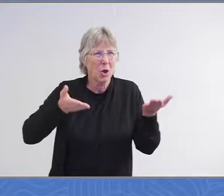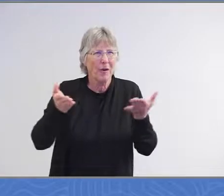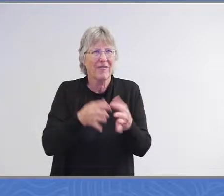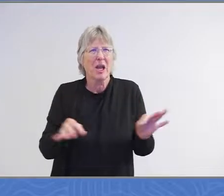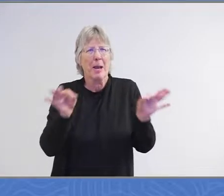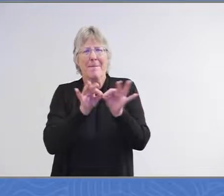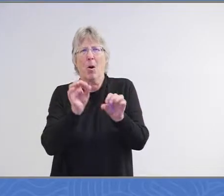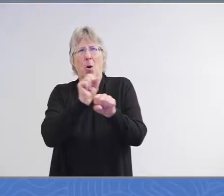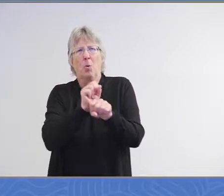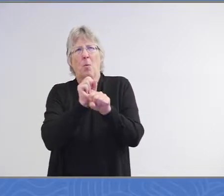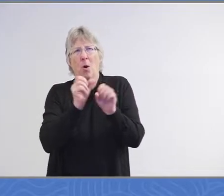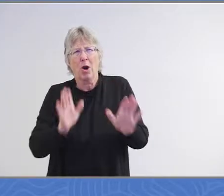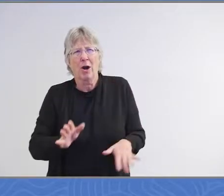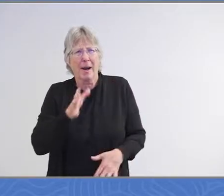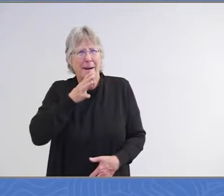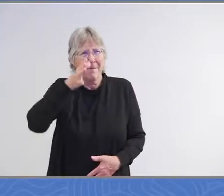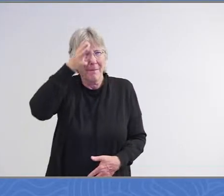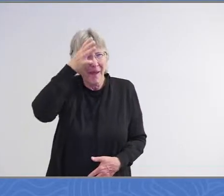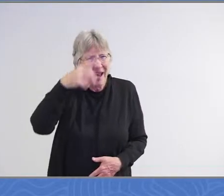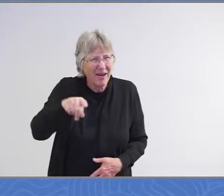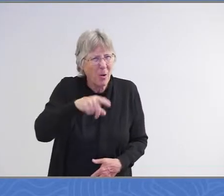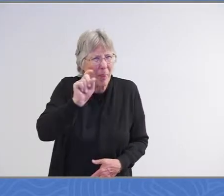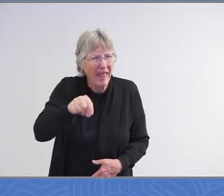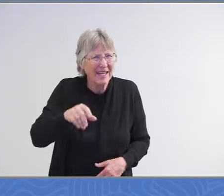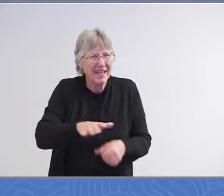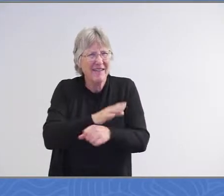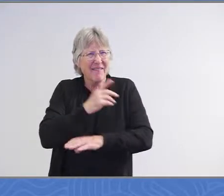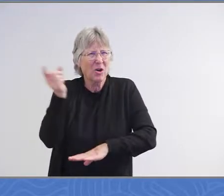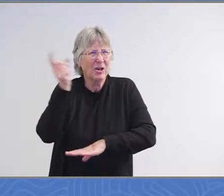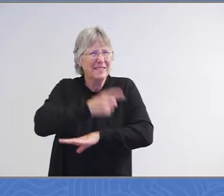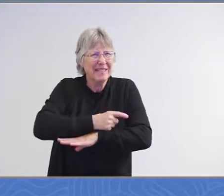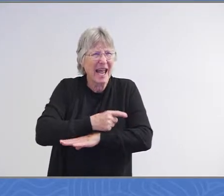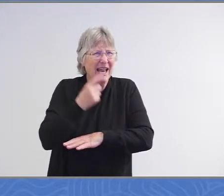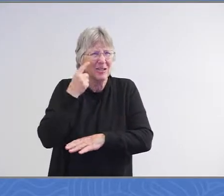wouldn't those parents need a full day program to cover their eight hour workday?